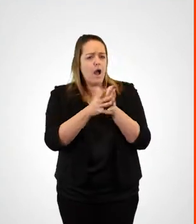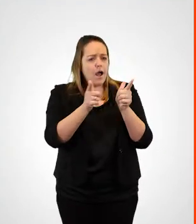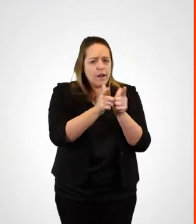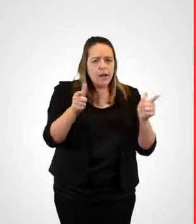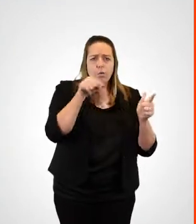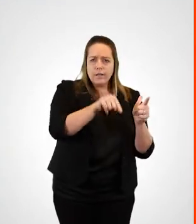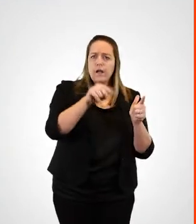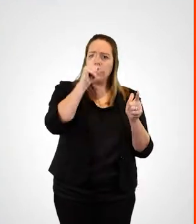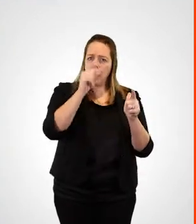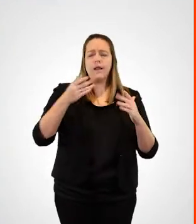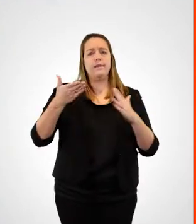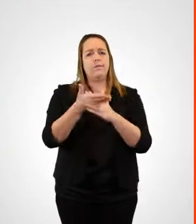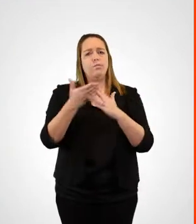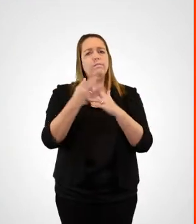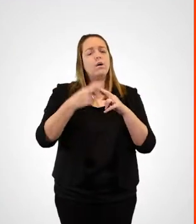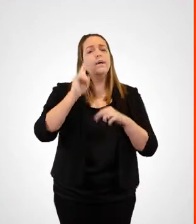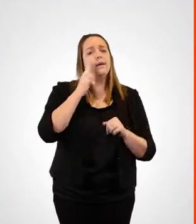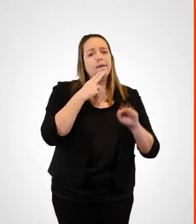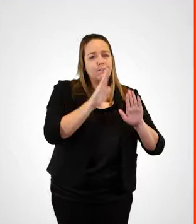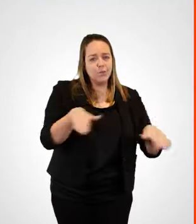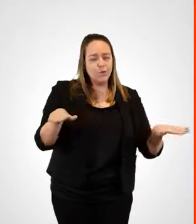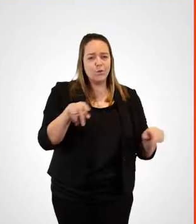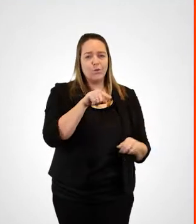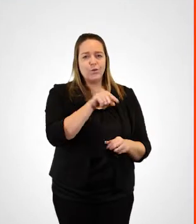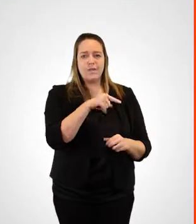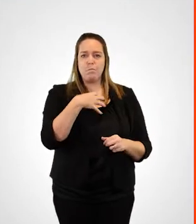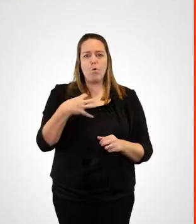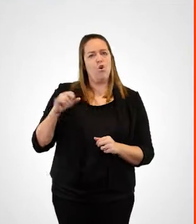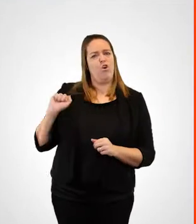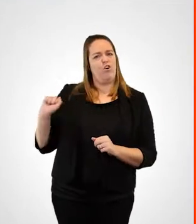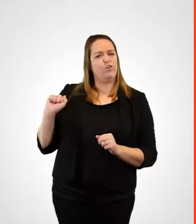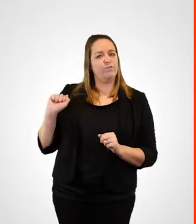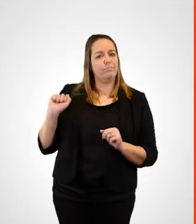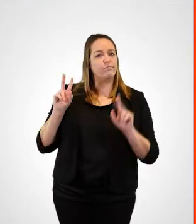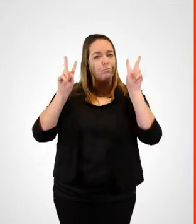accessible to deaf students is much more her topic, if you will.